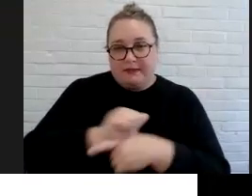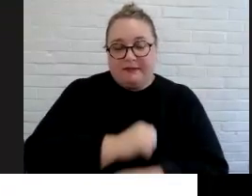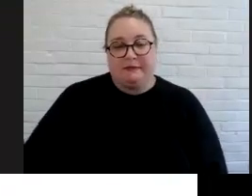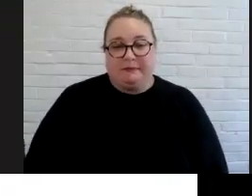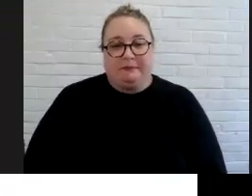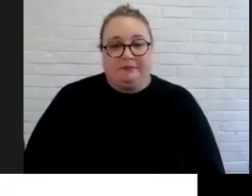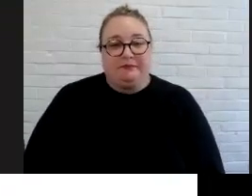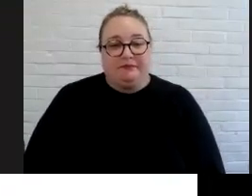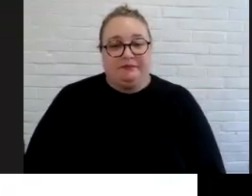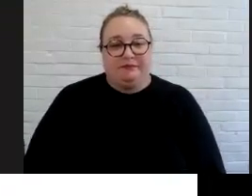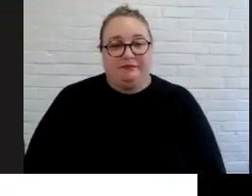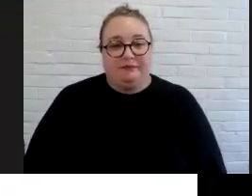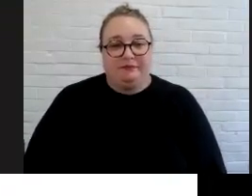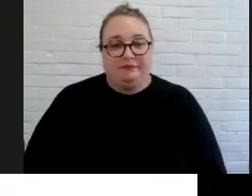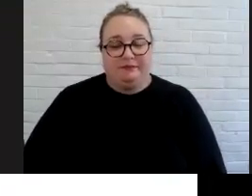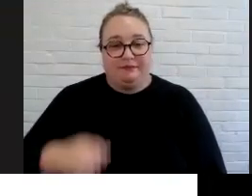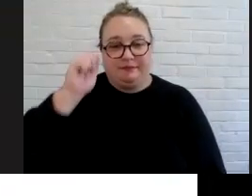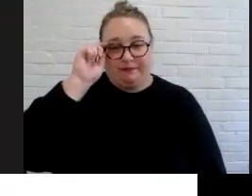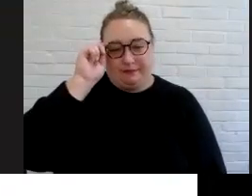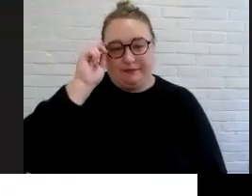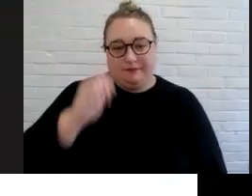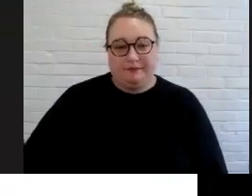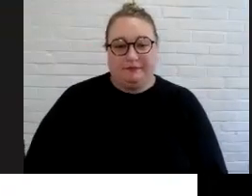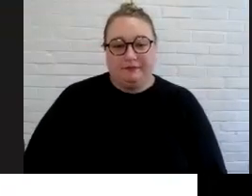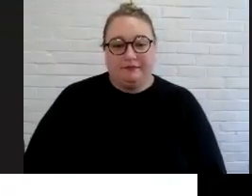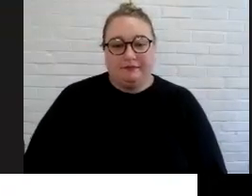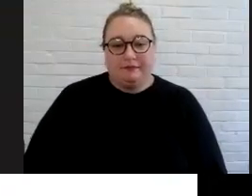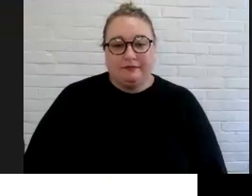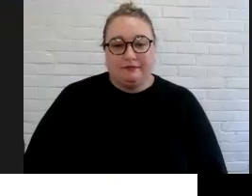okay, let's see. Okay.